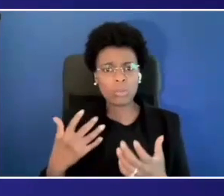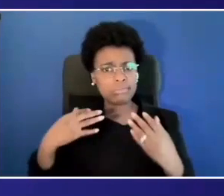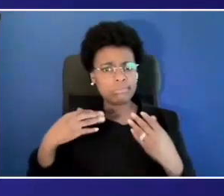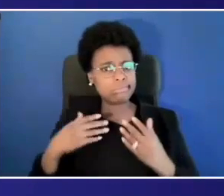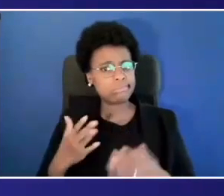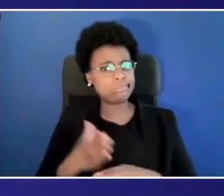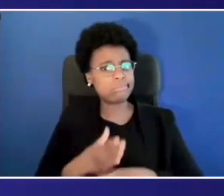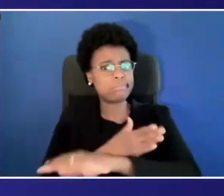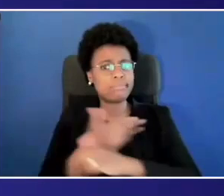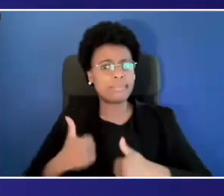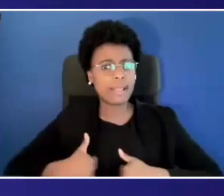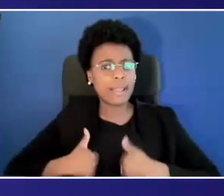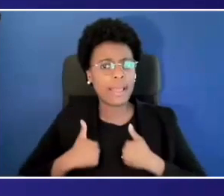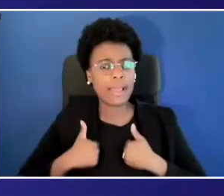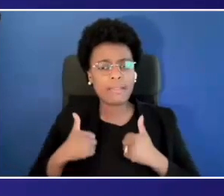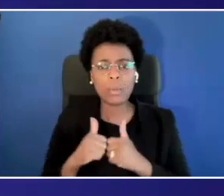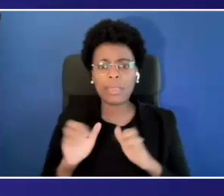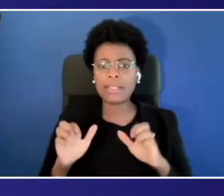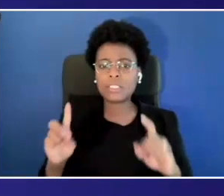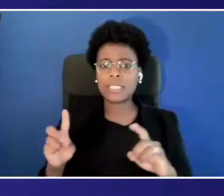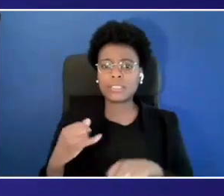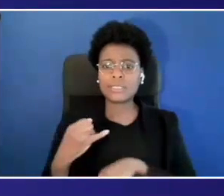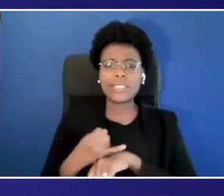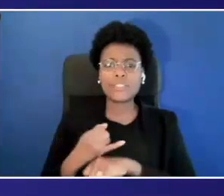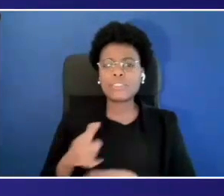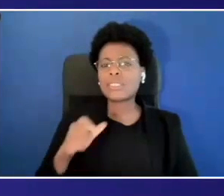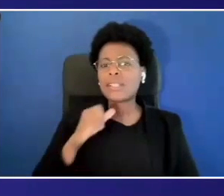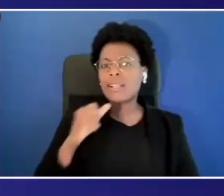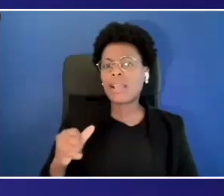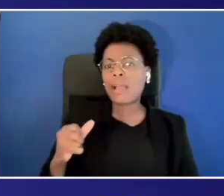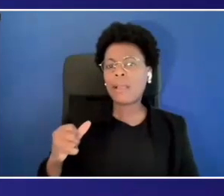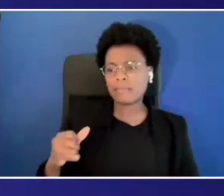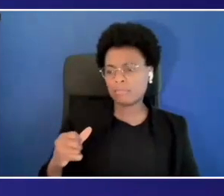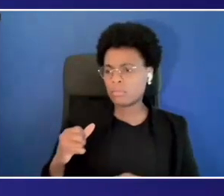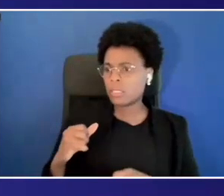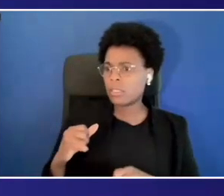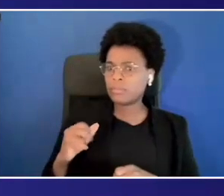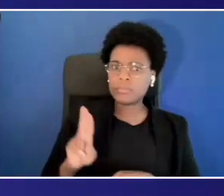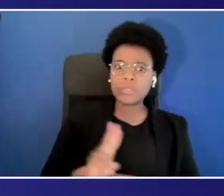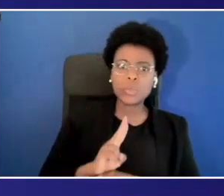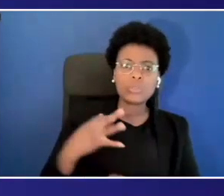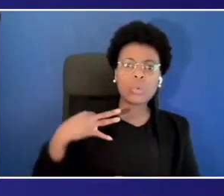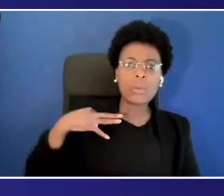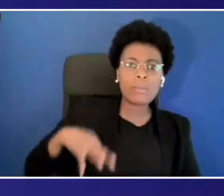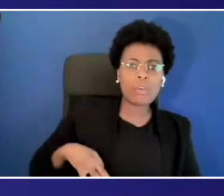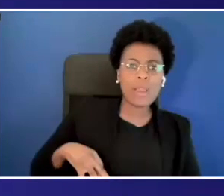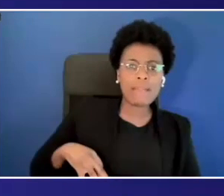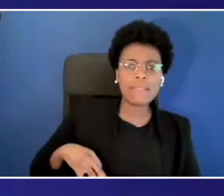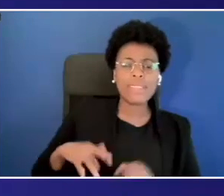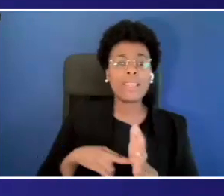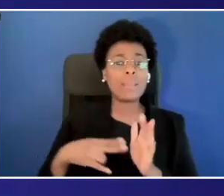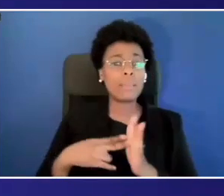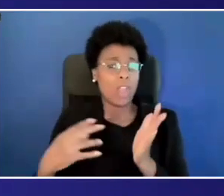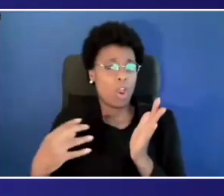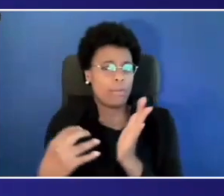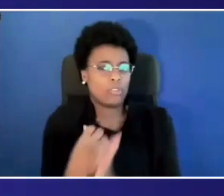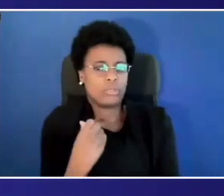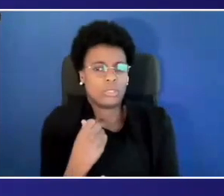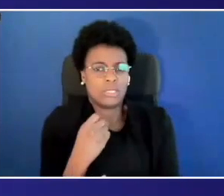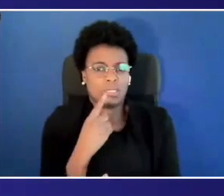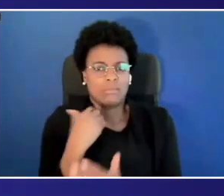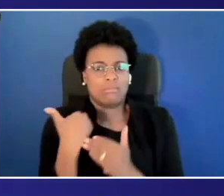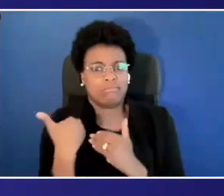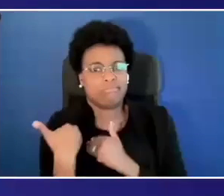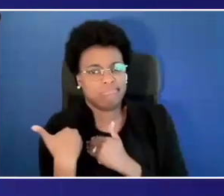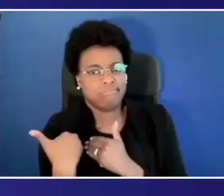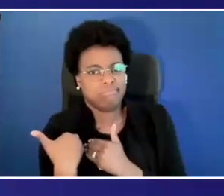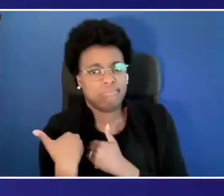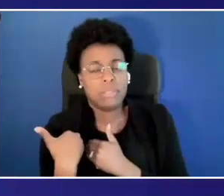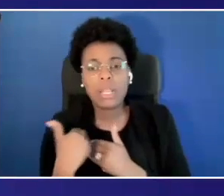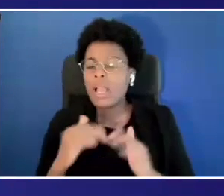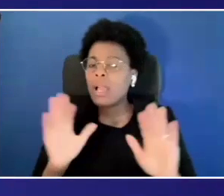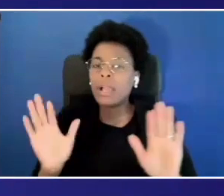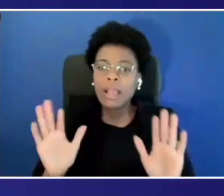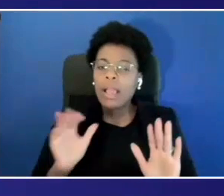Interest shouldn't be a tool for a profit. It turns opportunity into a lifetime burden. To be clear, I am not opposed to student loan forgiveness.